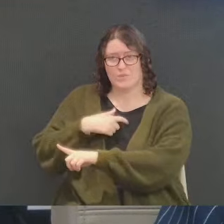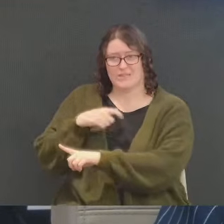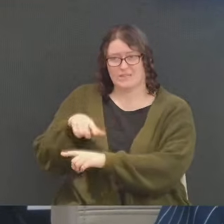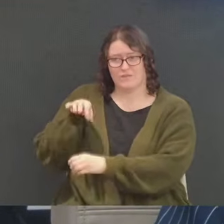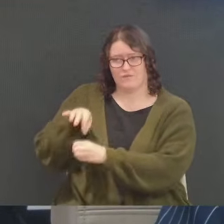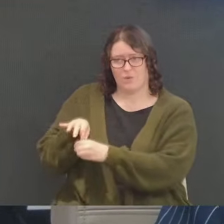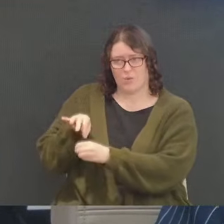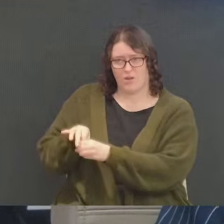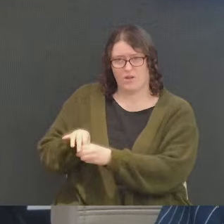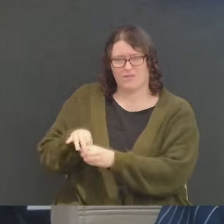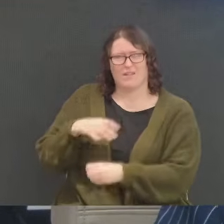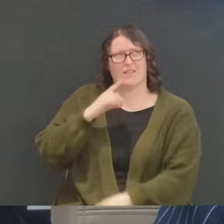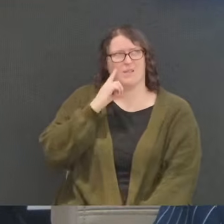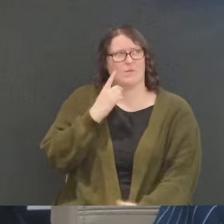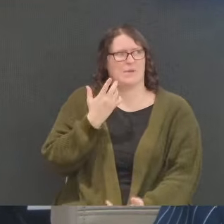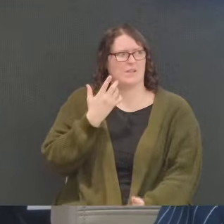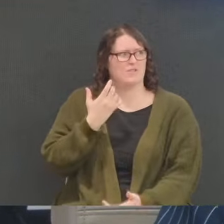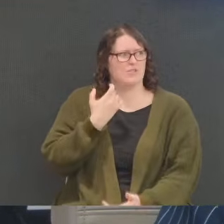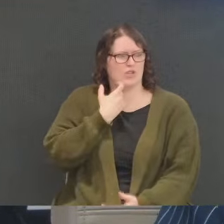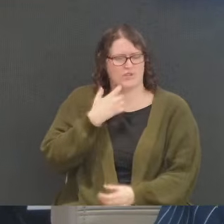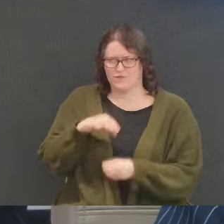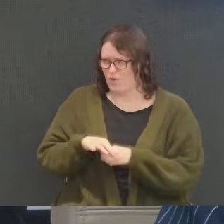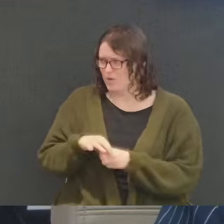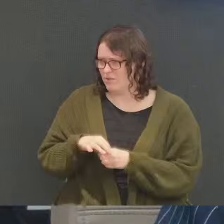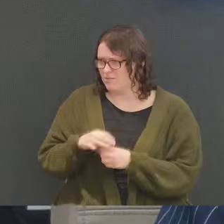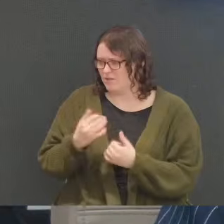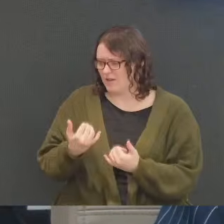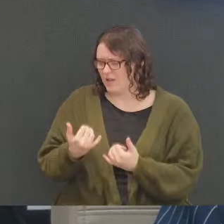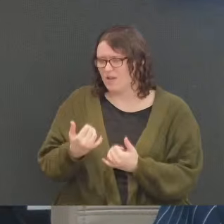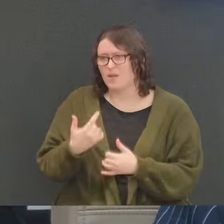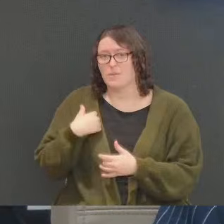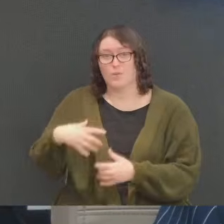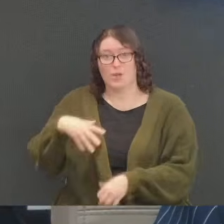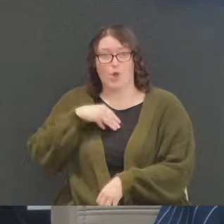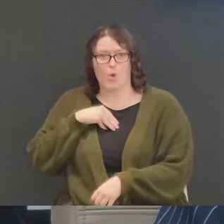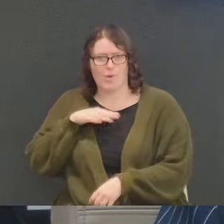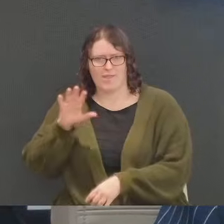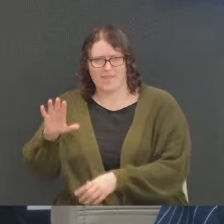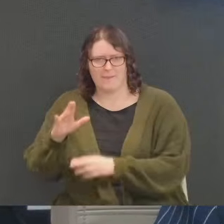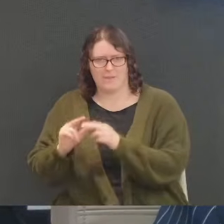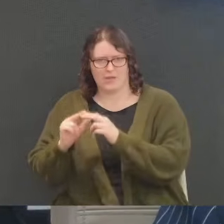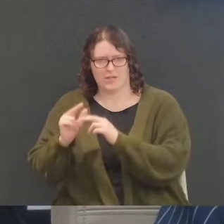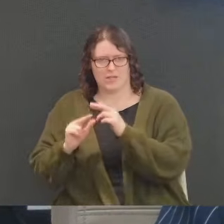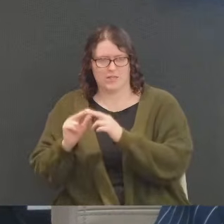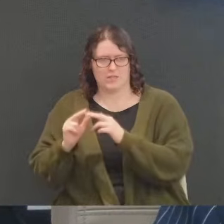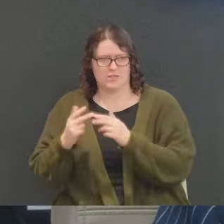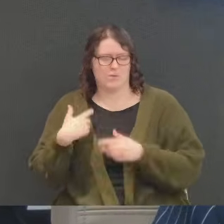We might have just voted on it because we own the building. And so I asked him, I said, "Okay, well,